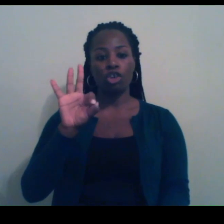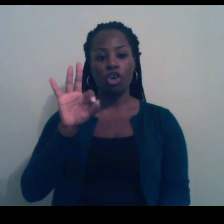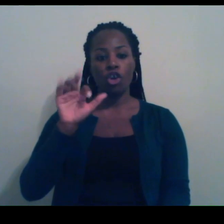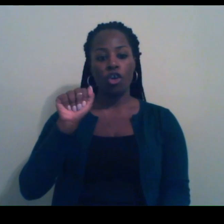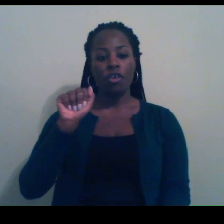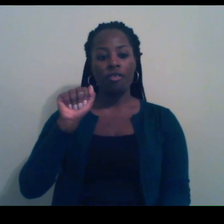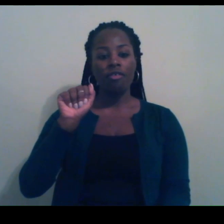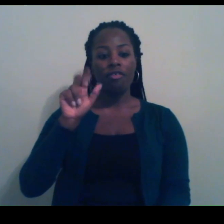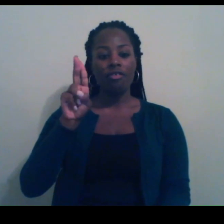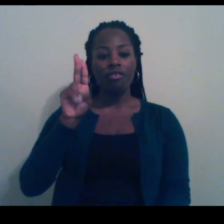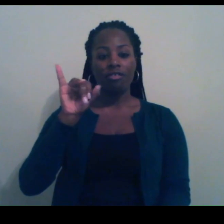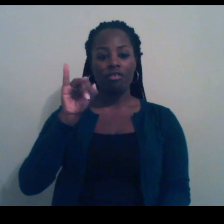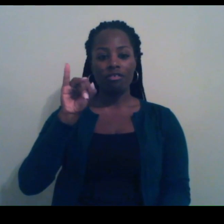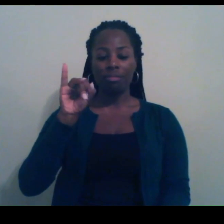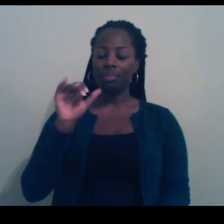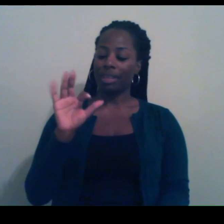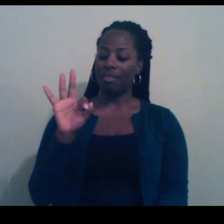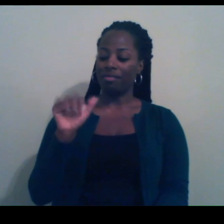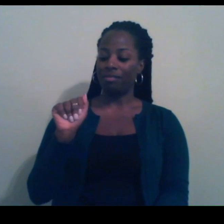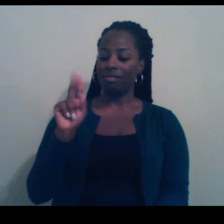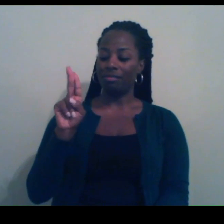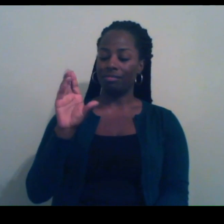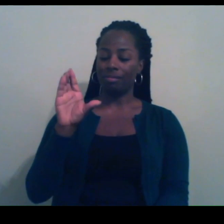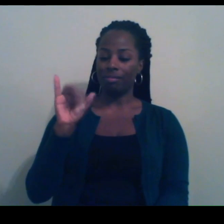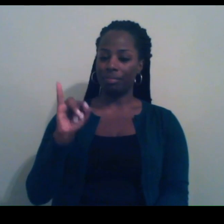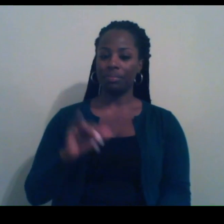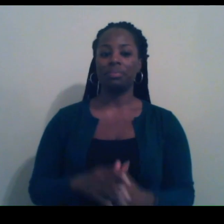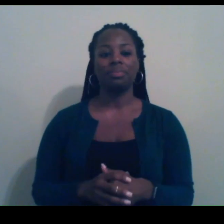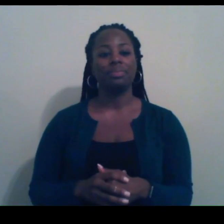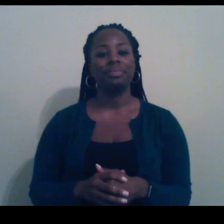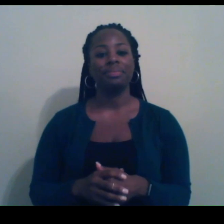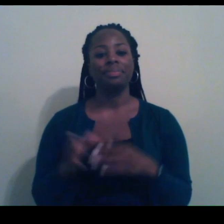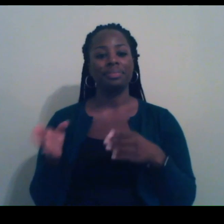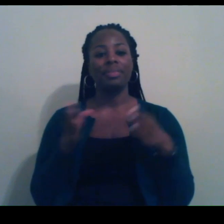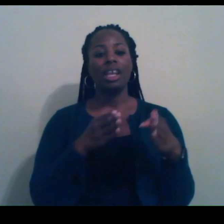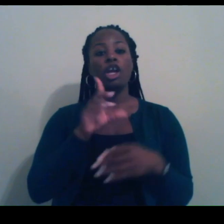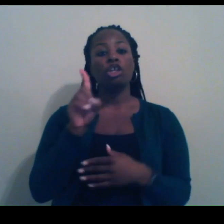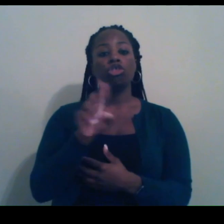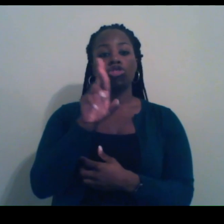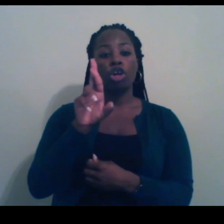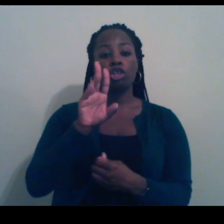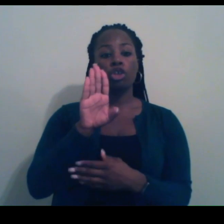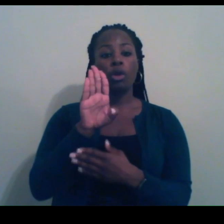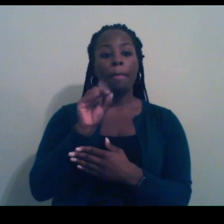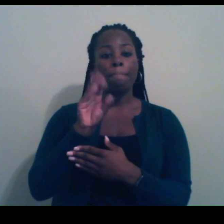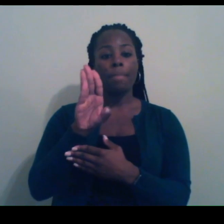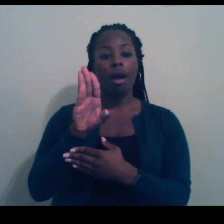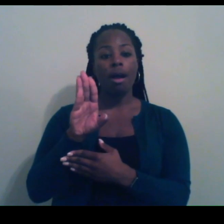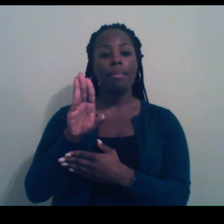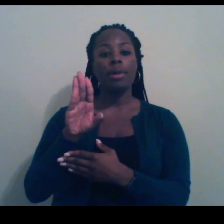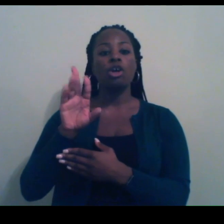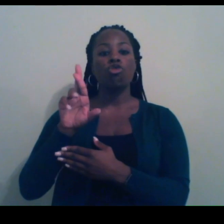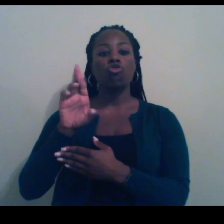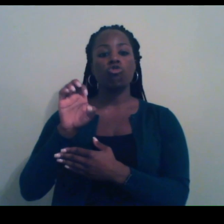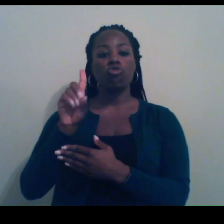and finally Dr. Bob Redfield CDC Bob thank you Mr. Vice President